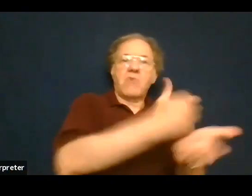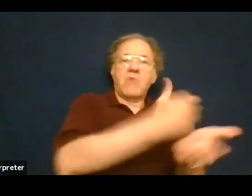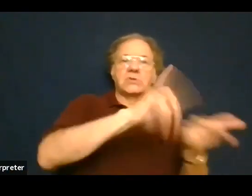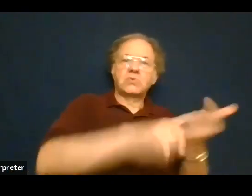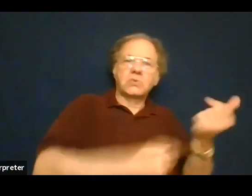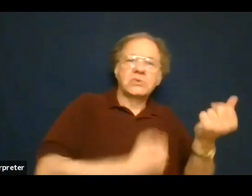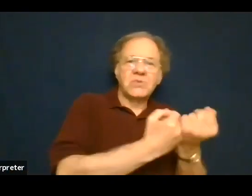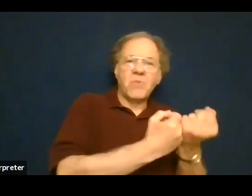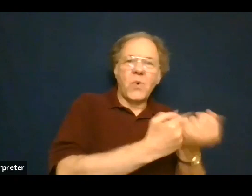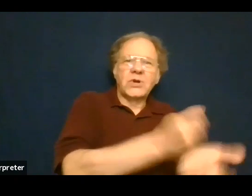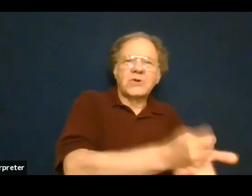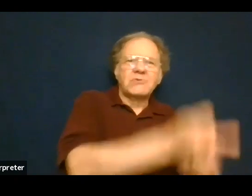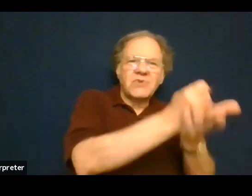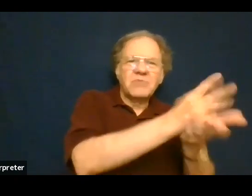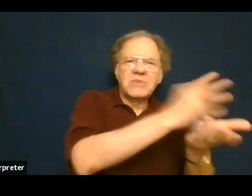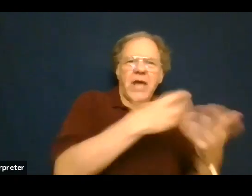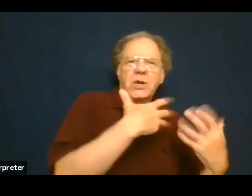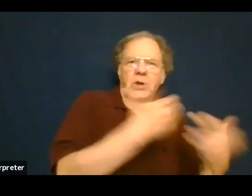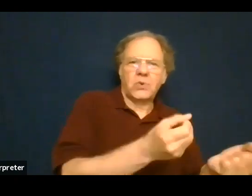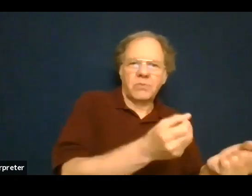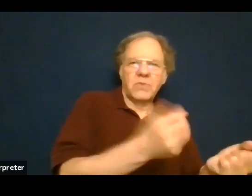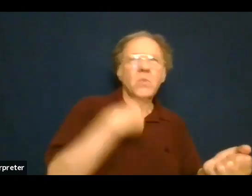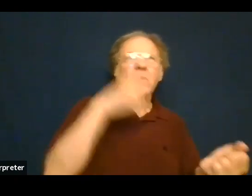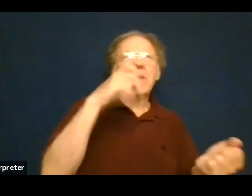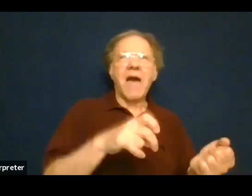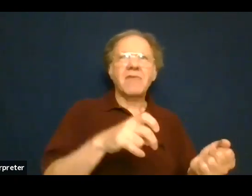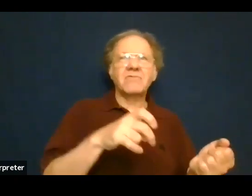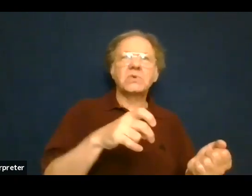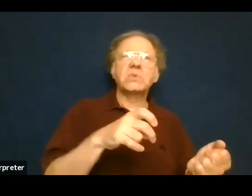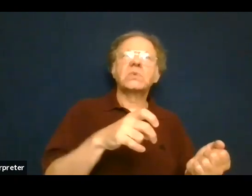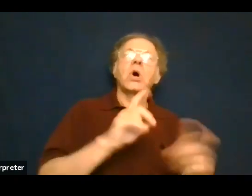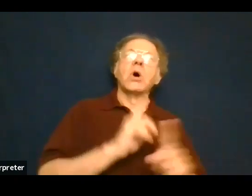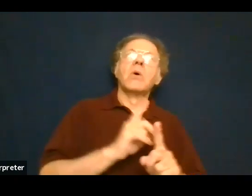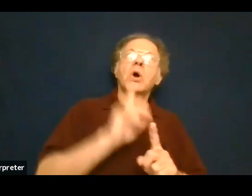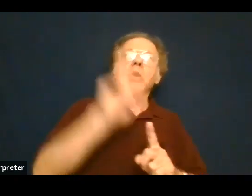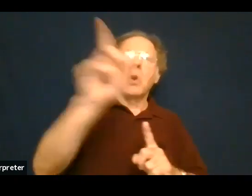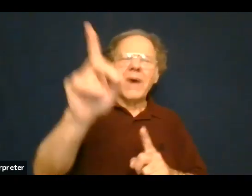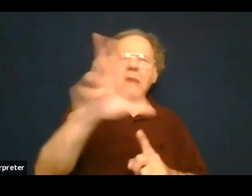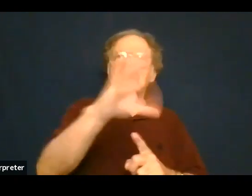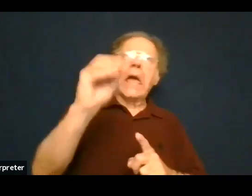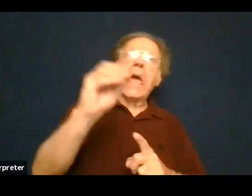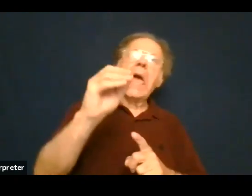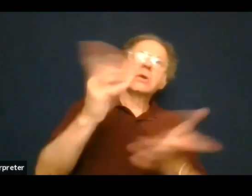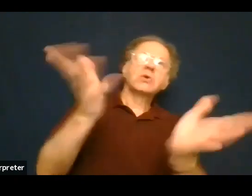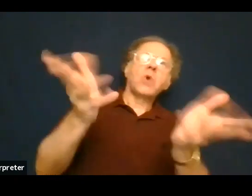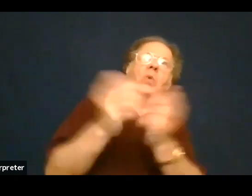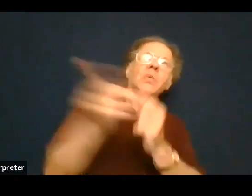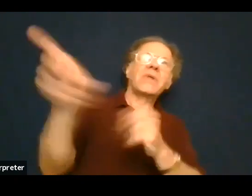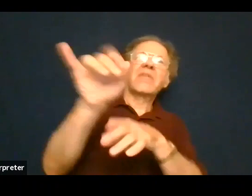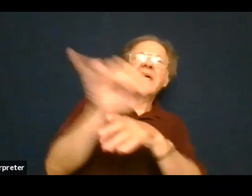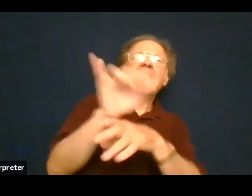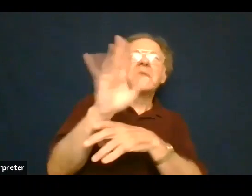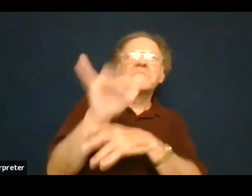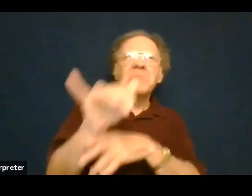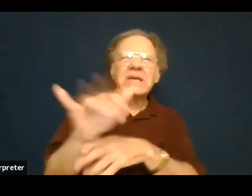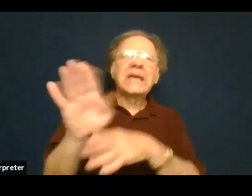So we have to go out and we have to get industry and other elements which are not part of our normal funding stream to support us.